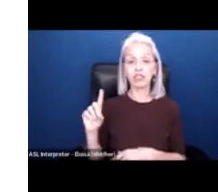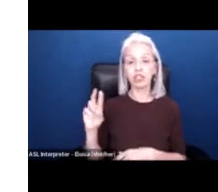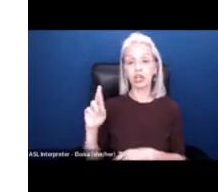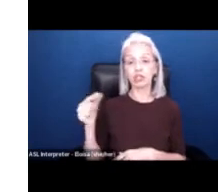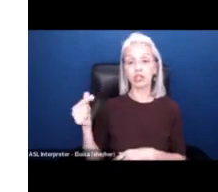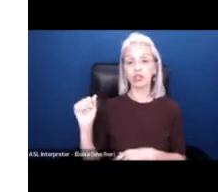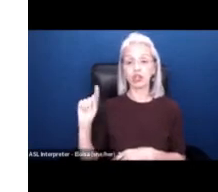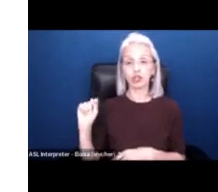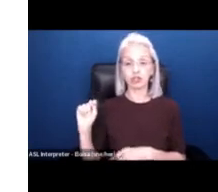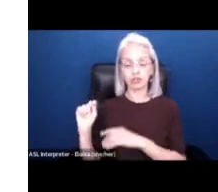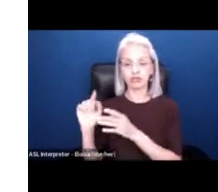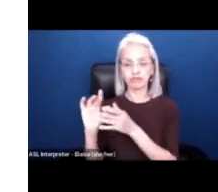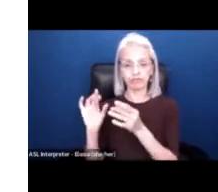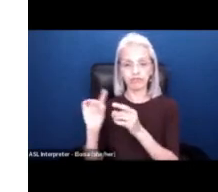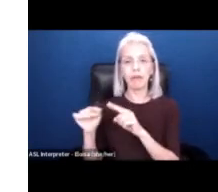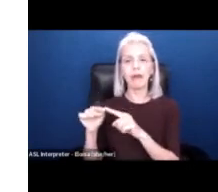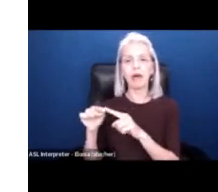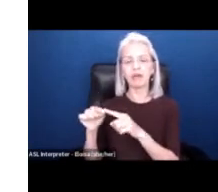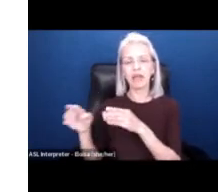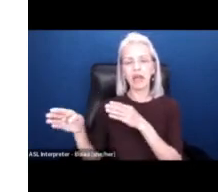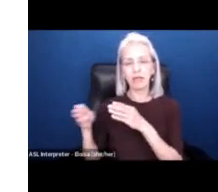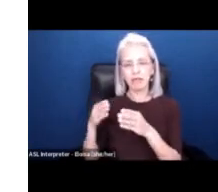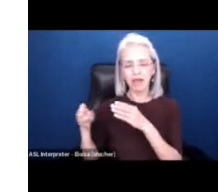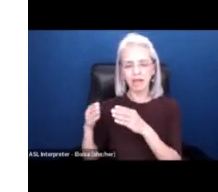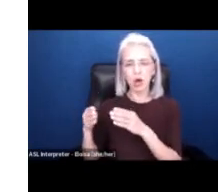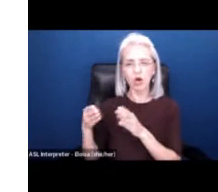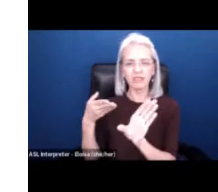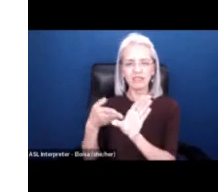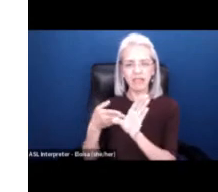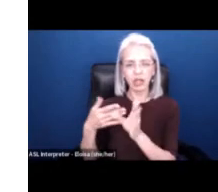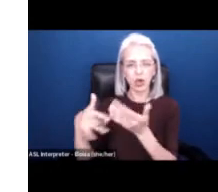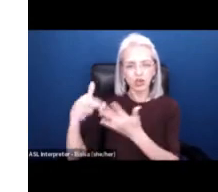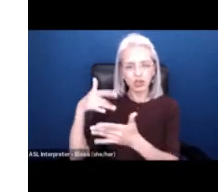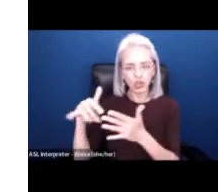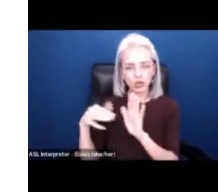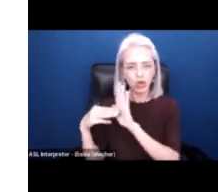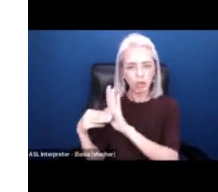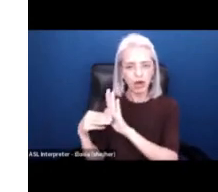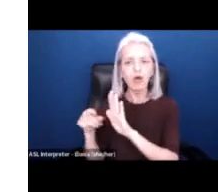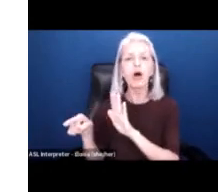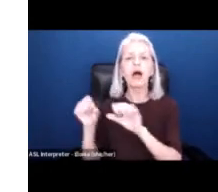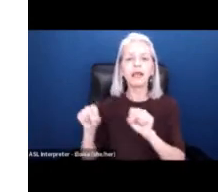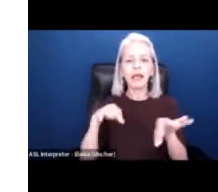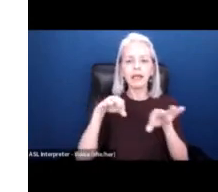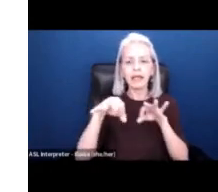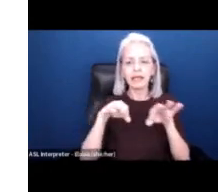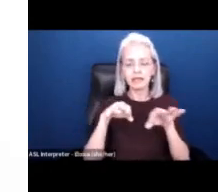behavior psychosocial model, that can be sort of that can explain a lot of, of this constellation of symptoms that